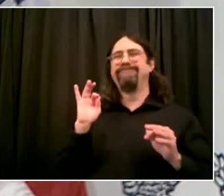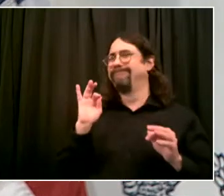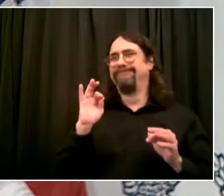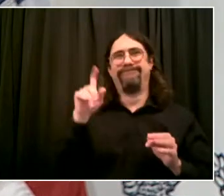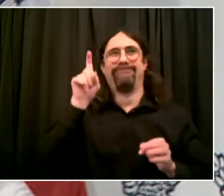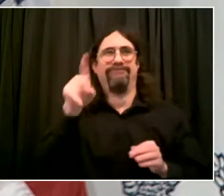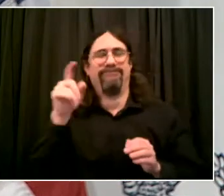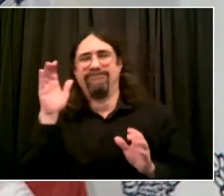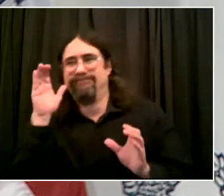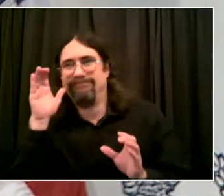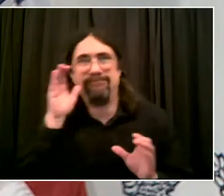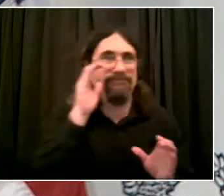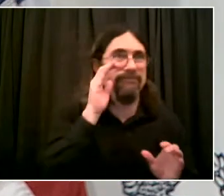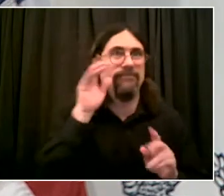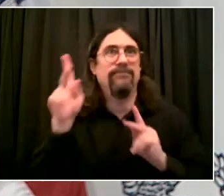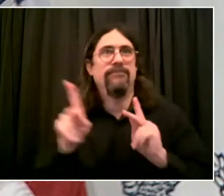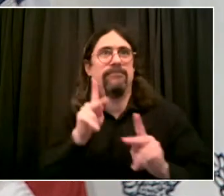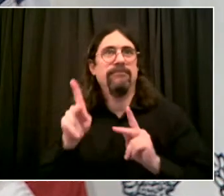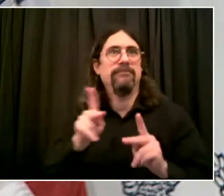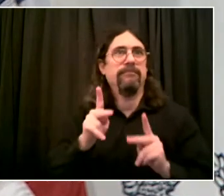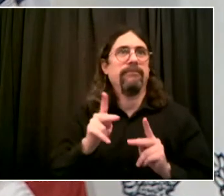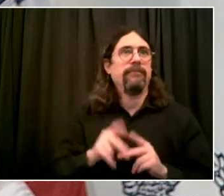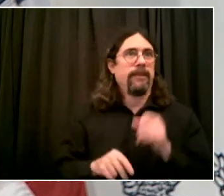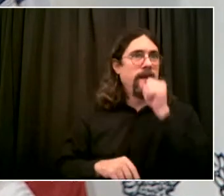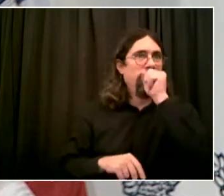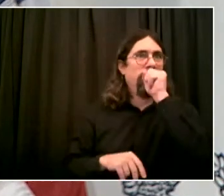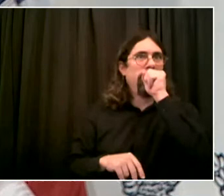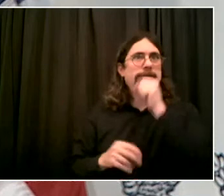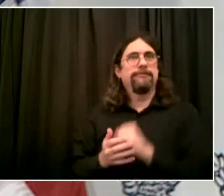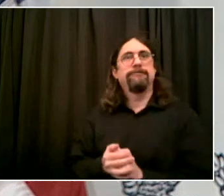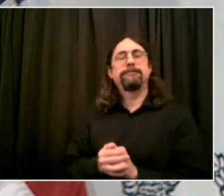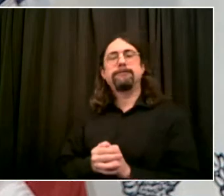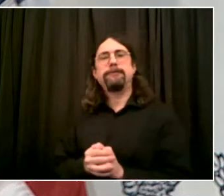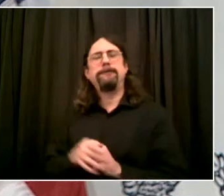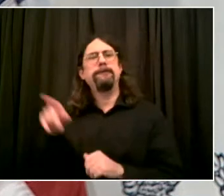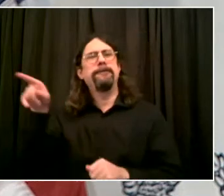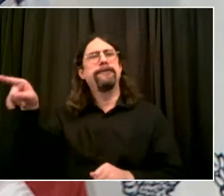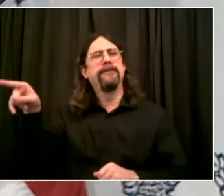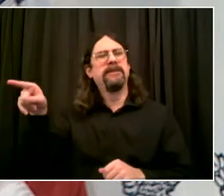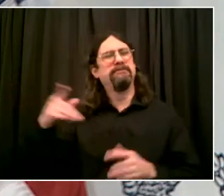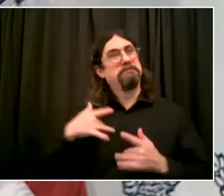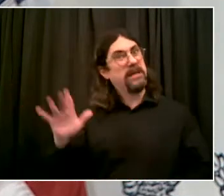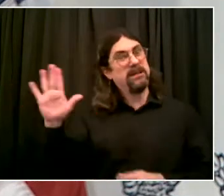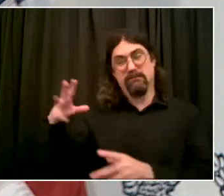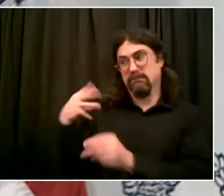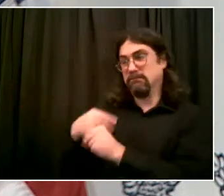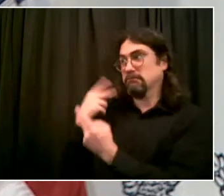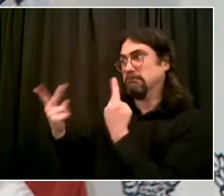IDEAS, THE CRITIQUE, AAOUCCNTABILITIY AND HOW IT MADE HIM A BETTER PRECINCT COMMANDER.